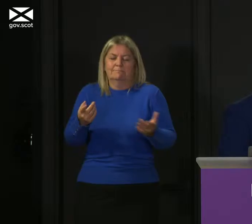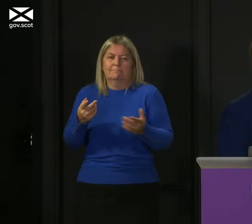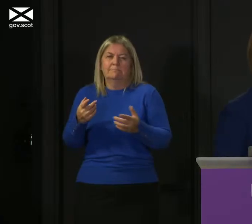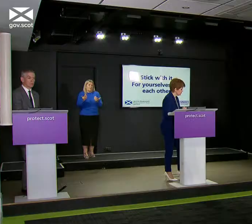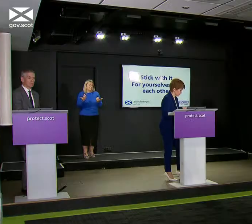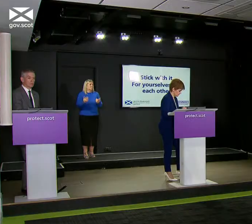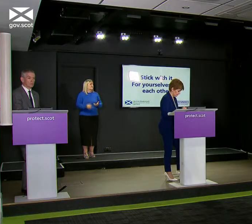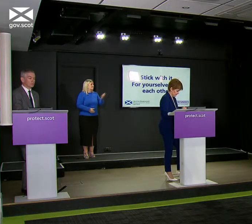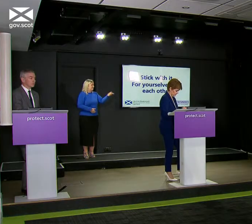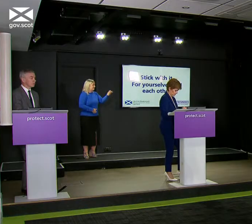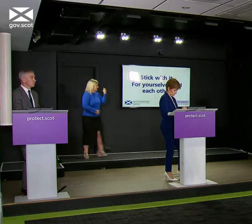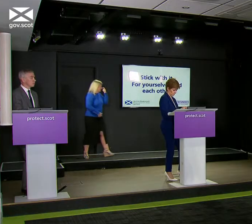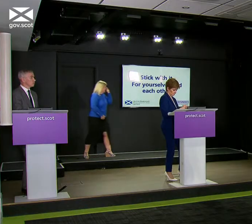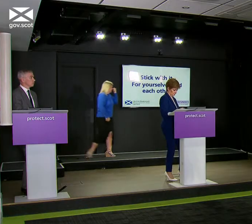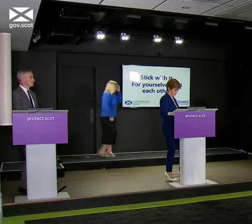Jeane Thanks very much.